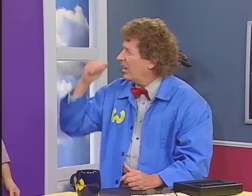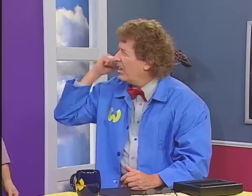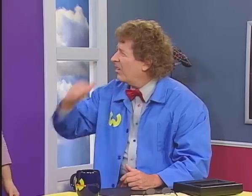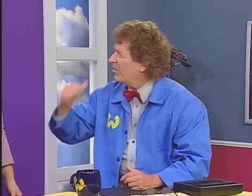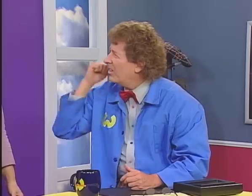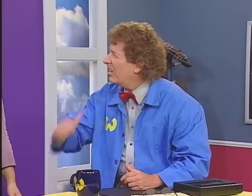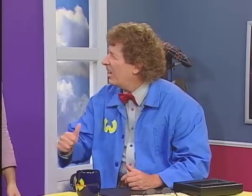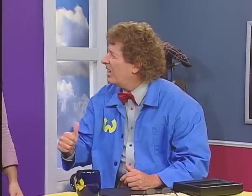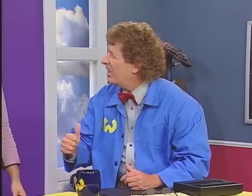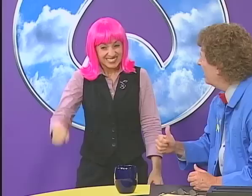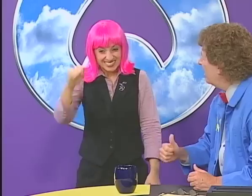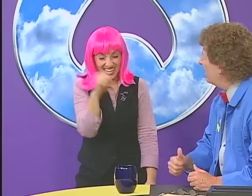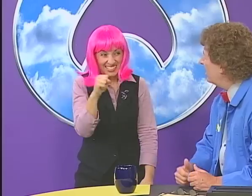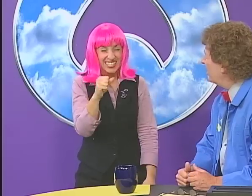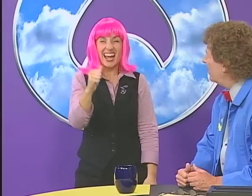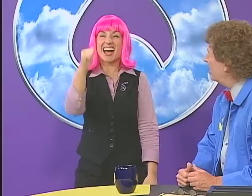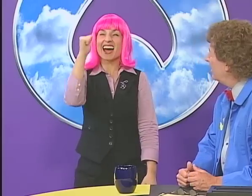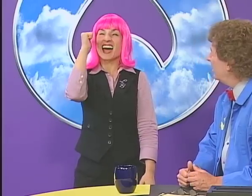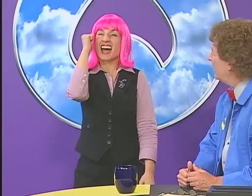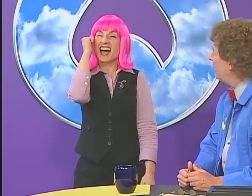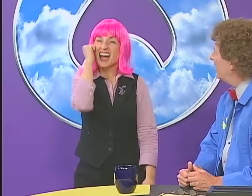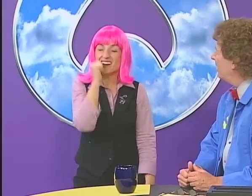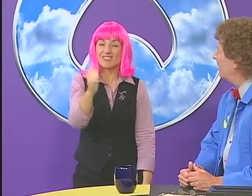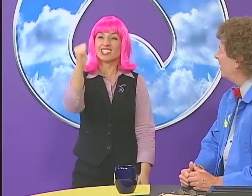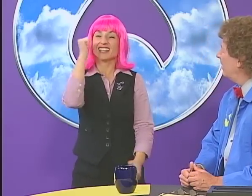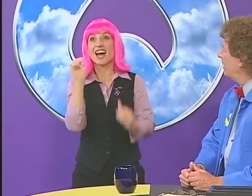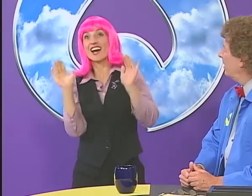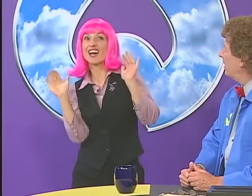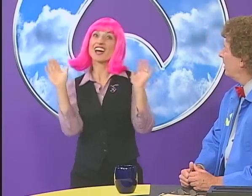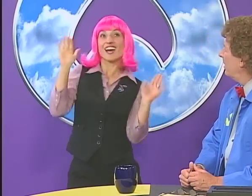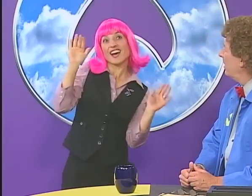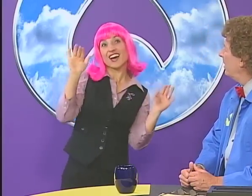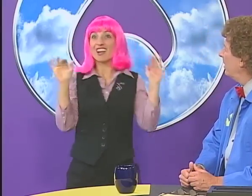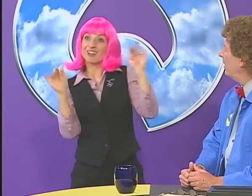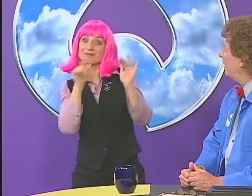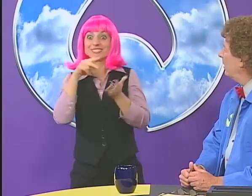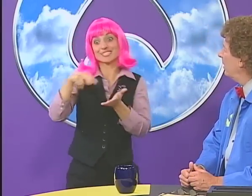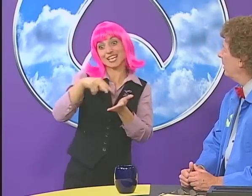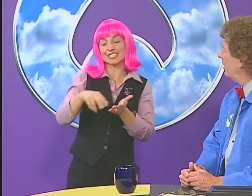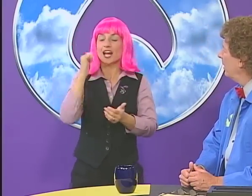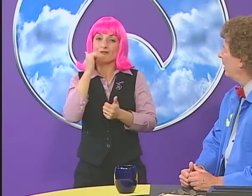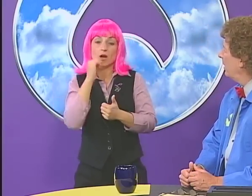EVERY DAY? YES! EVERY DAY, THE BIRD DANCE!